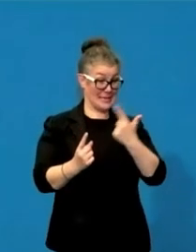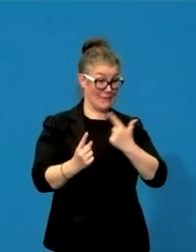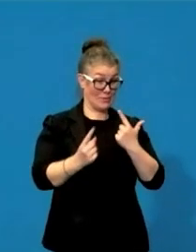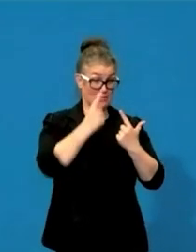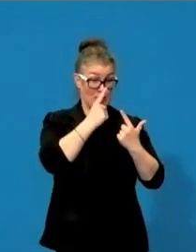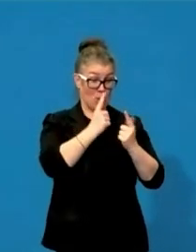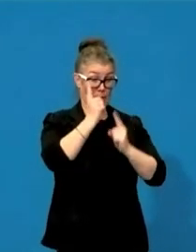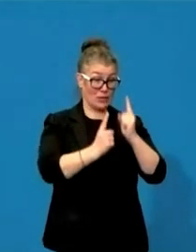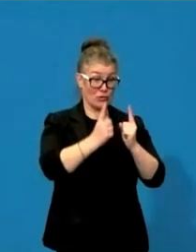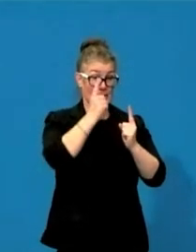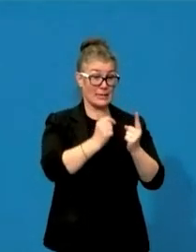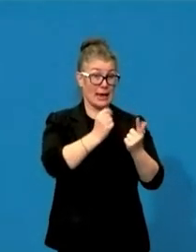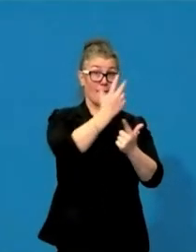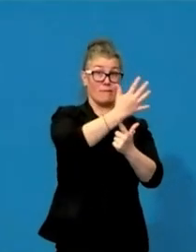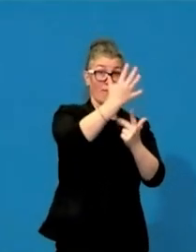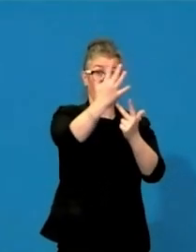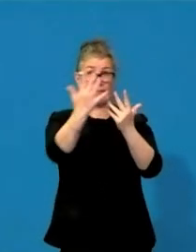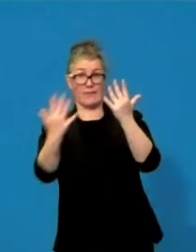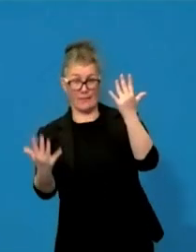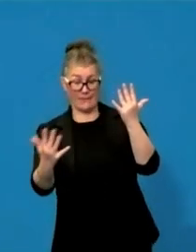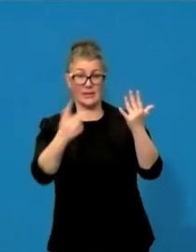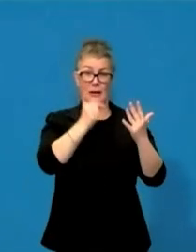and you would have 100 people in our community that would have mentoring